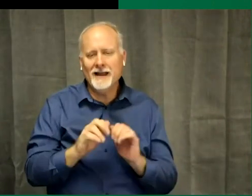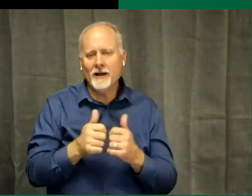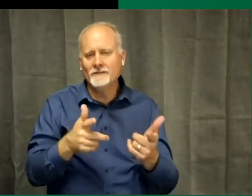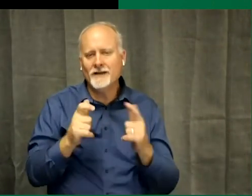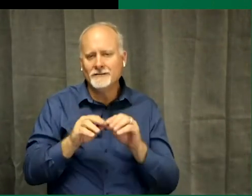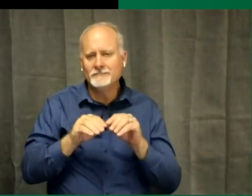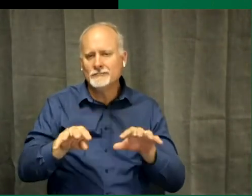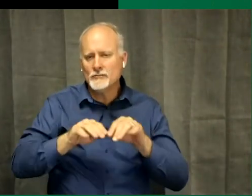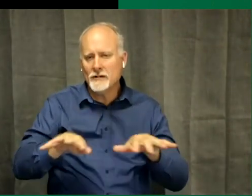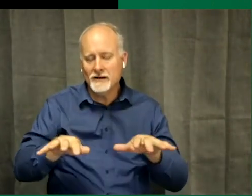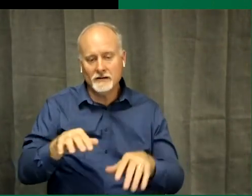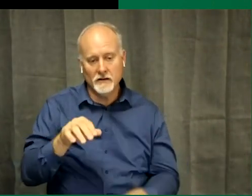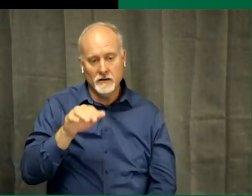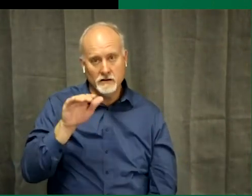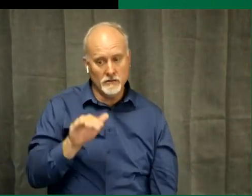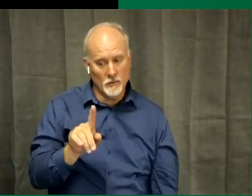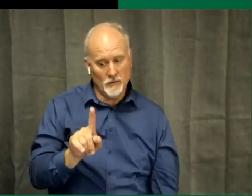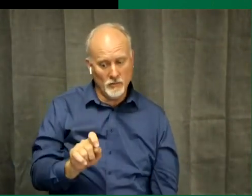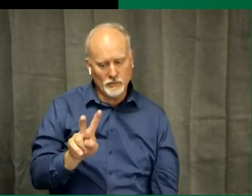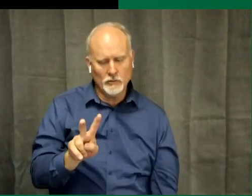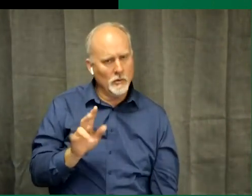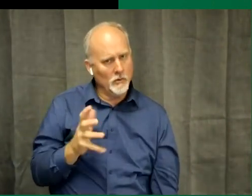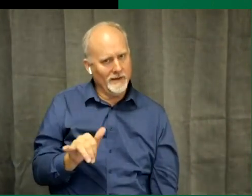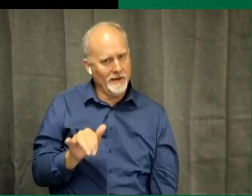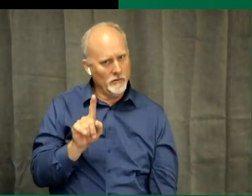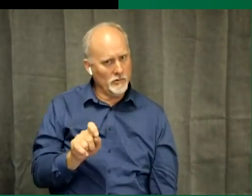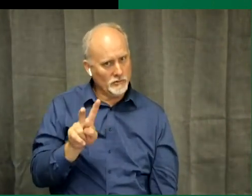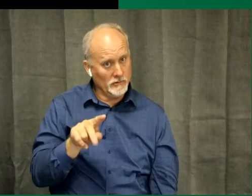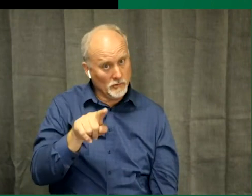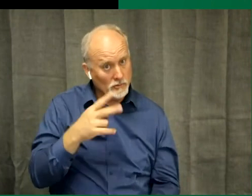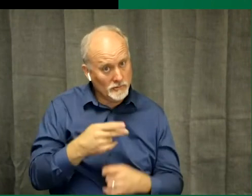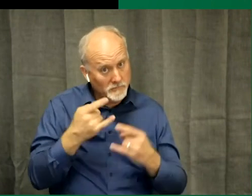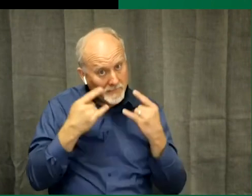what keeps it at a 1.2 which is where we want it are you wearing your masks and washing your hands